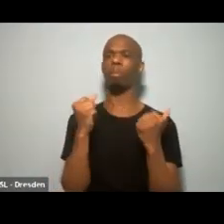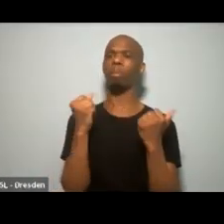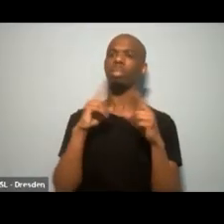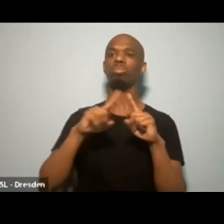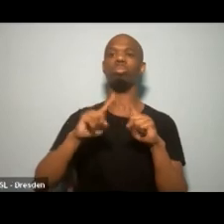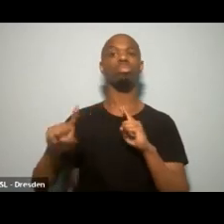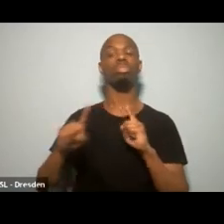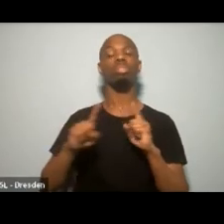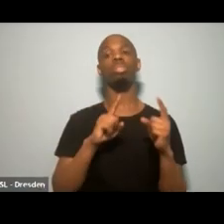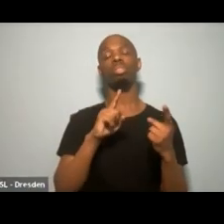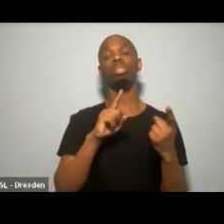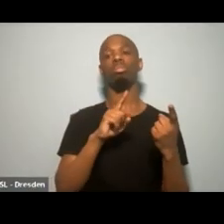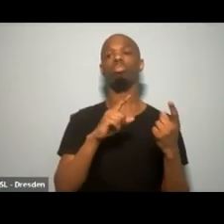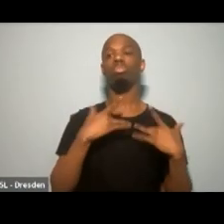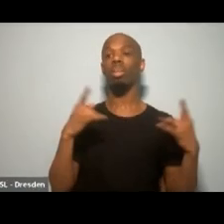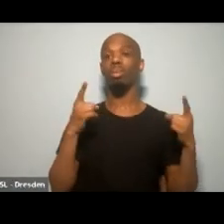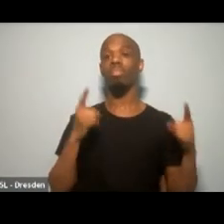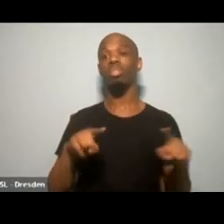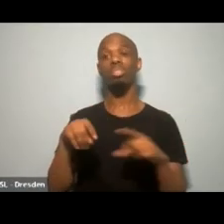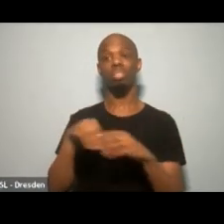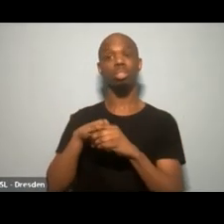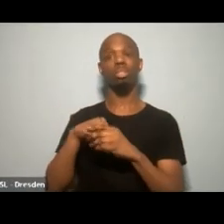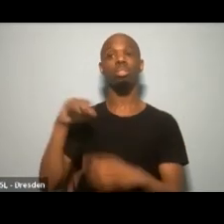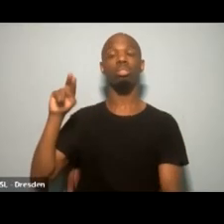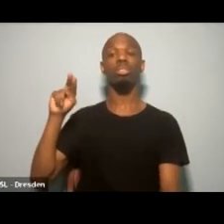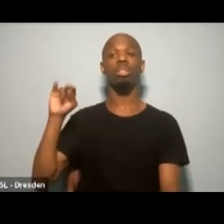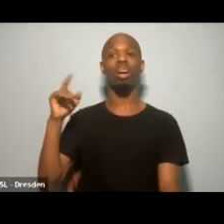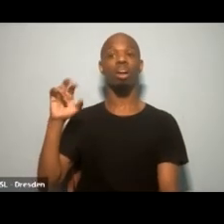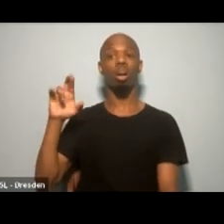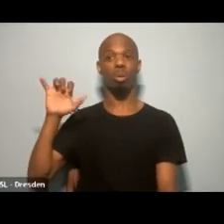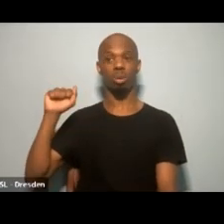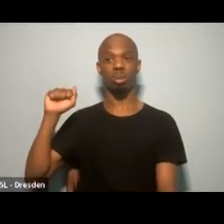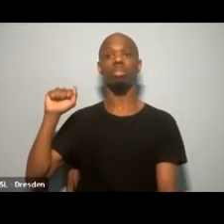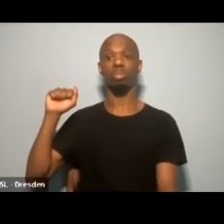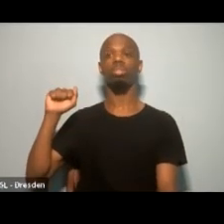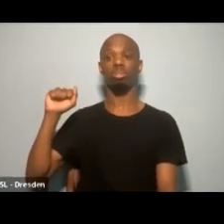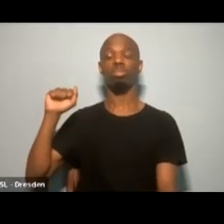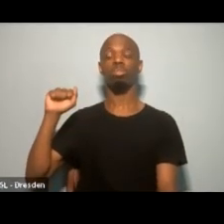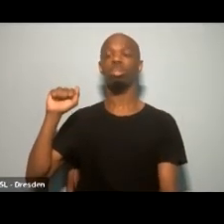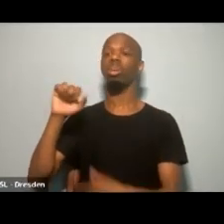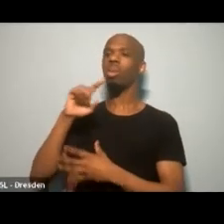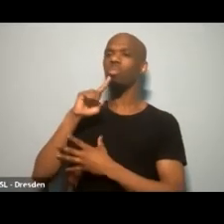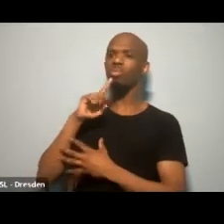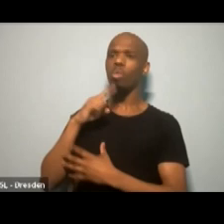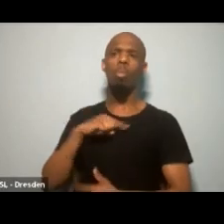For us, it's an edifice that commands attention.